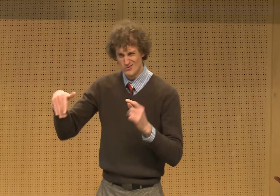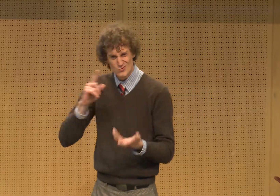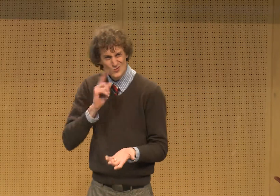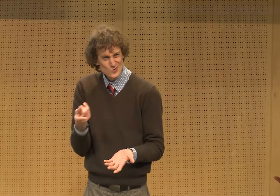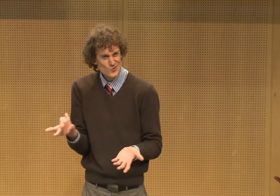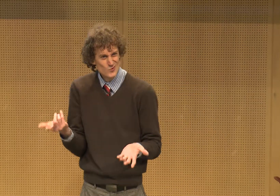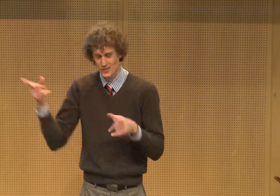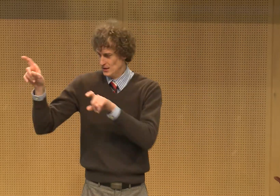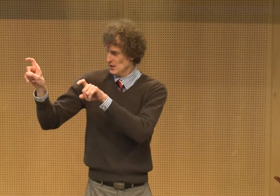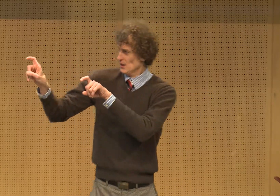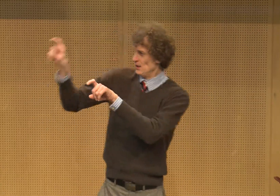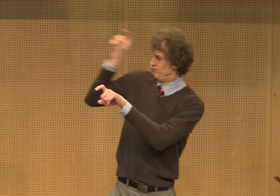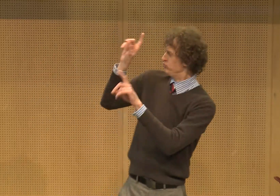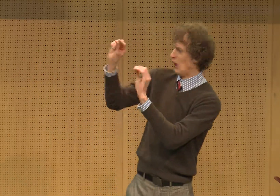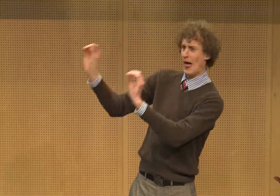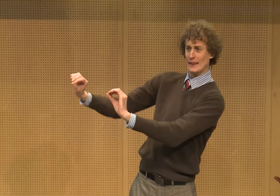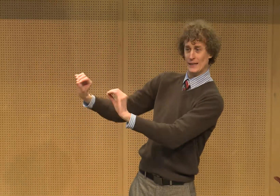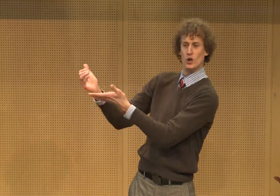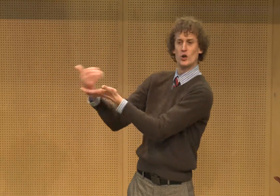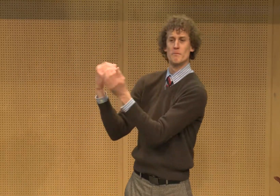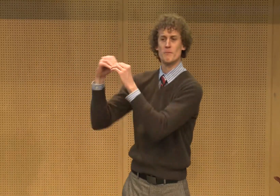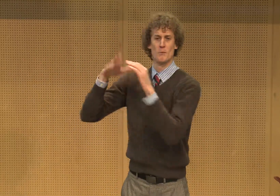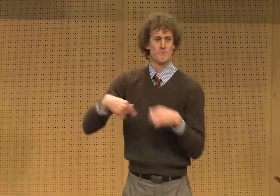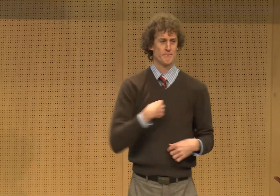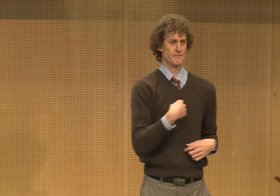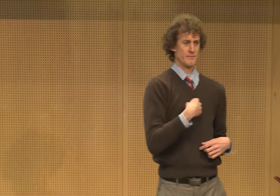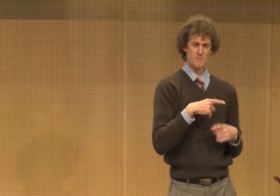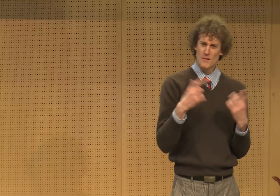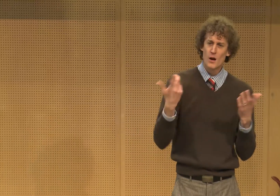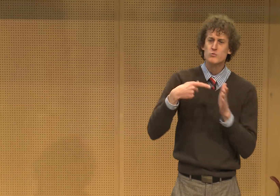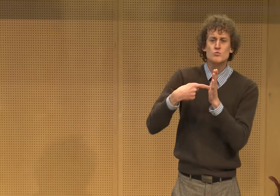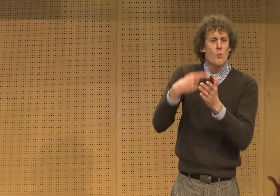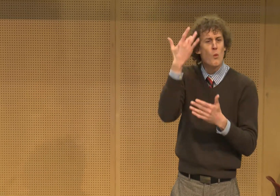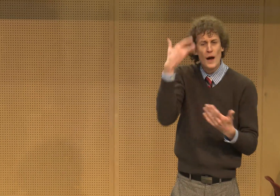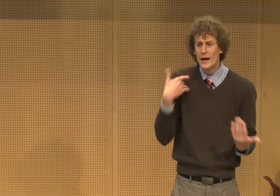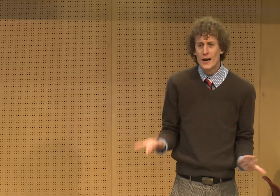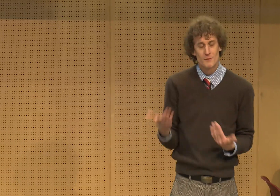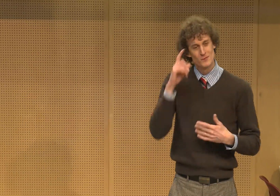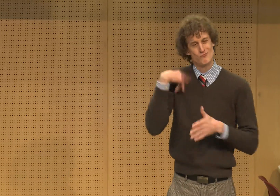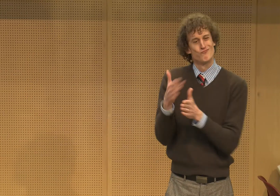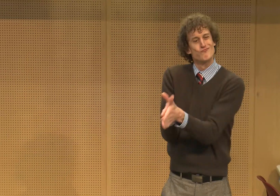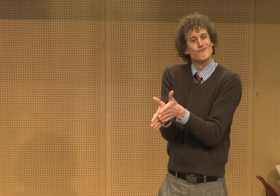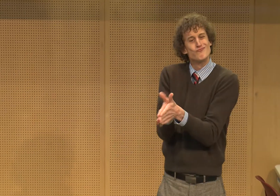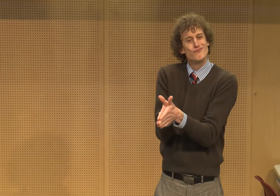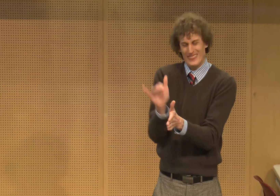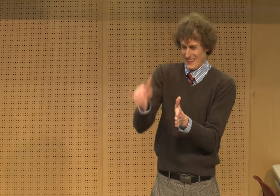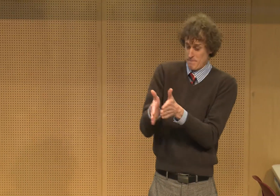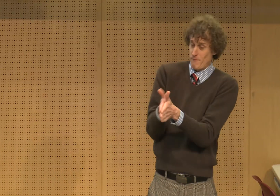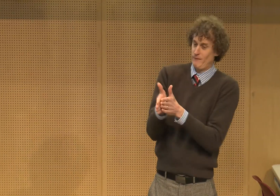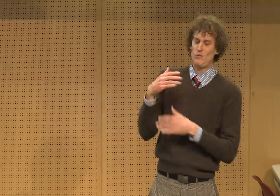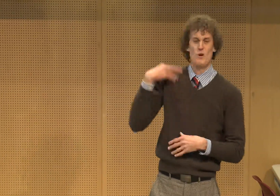make more than I make as a PhD student, so that is true. You know, if I did nothing, I would earn more than I do,